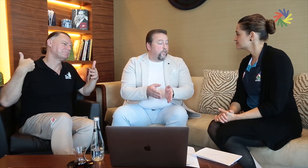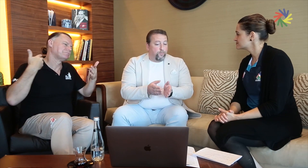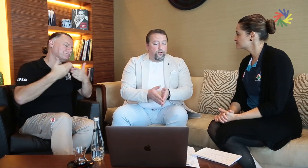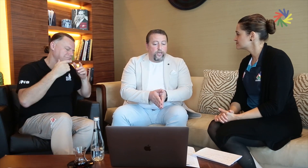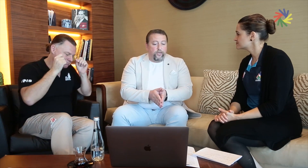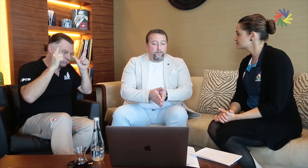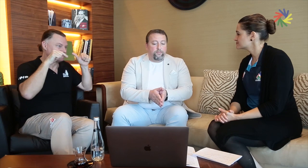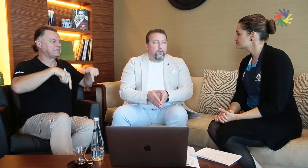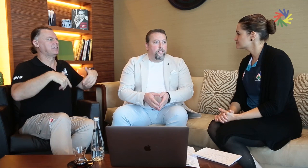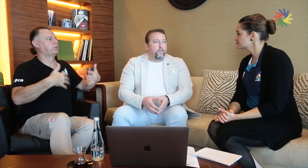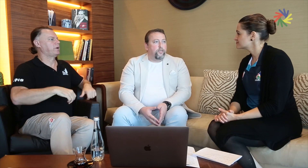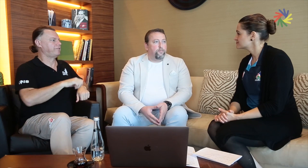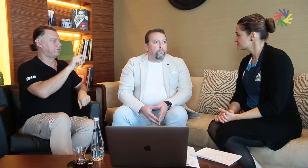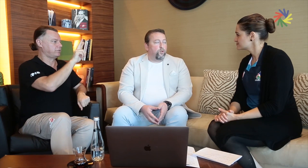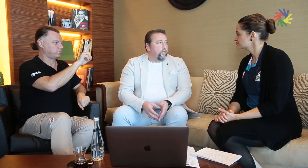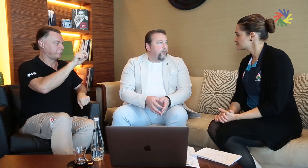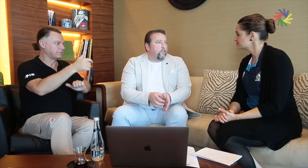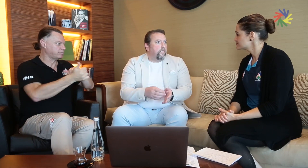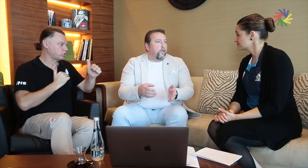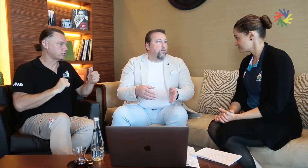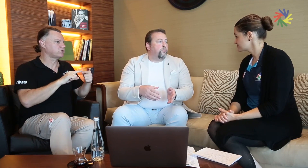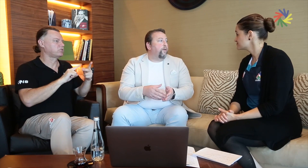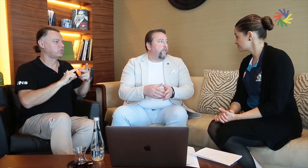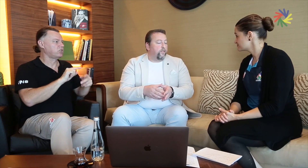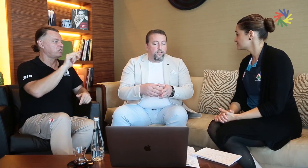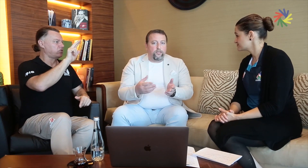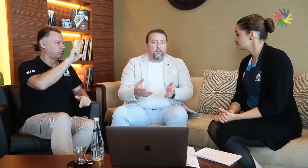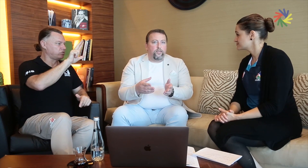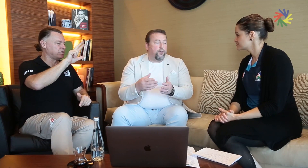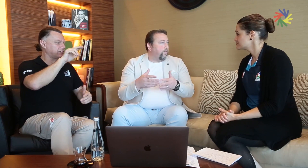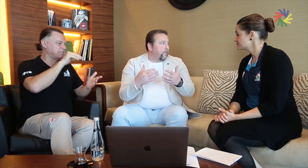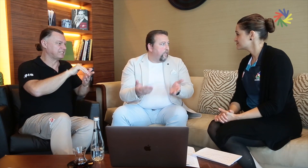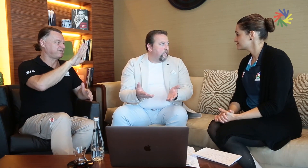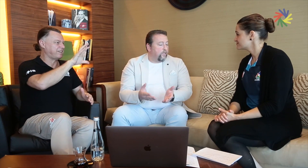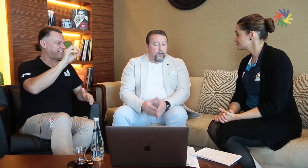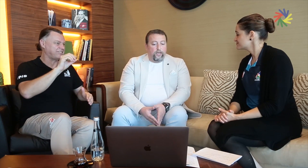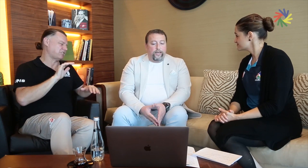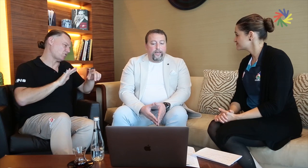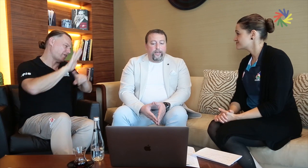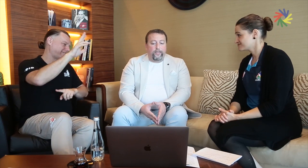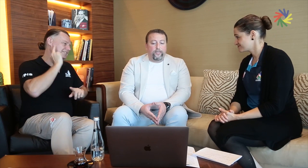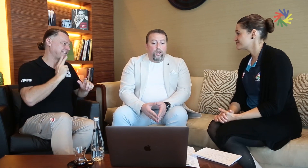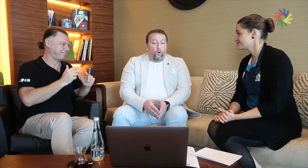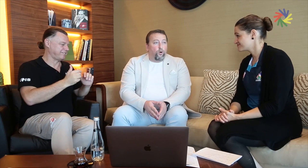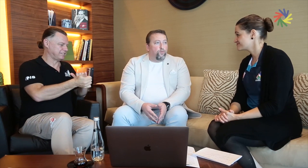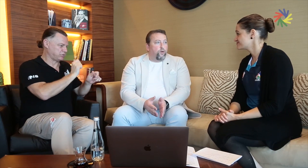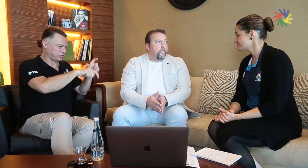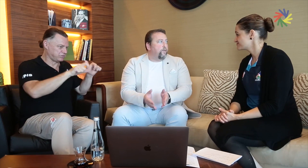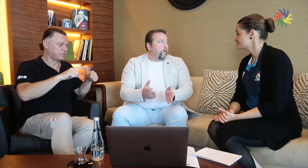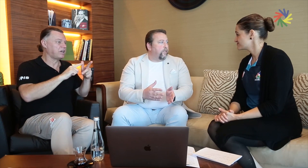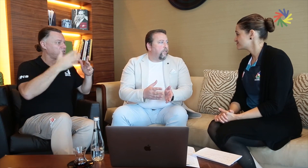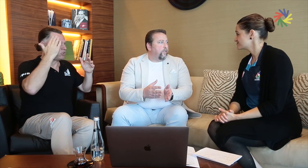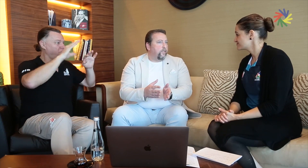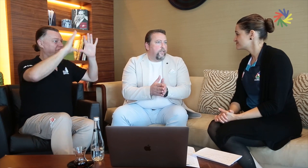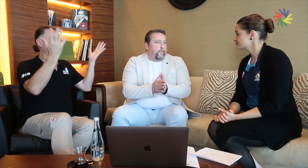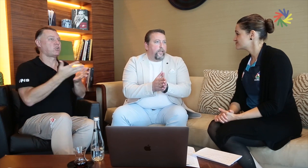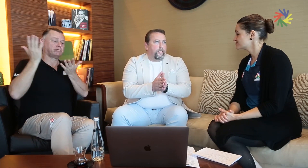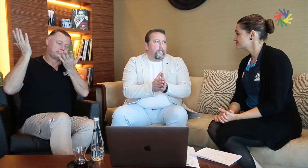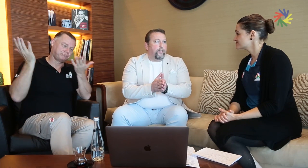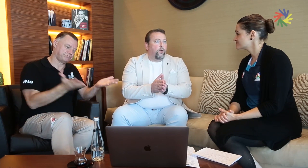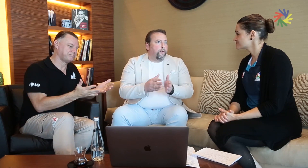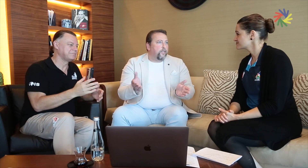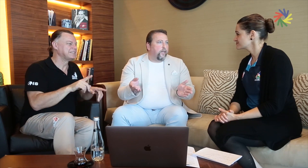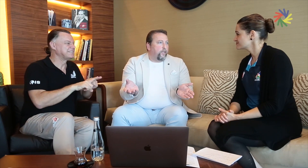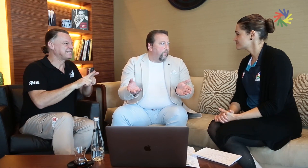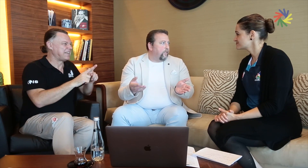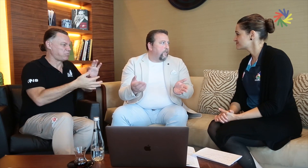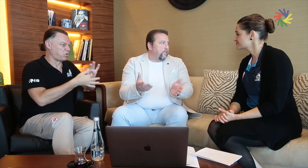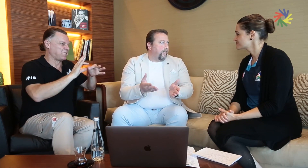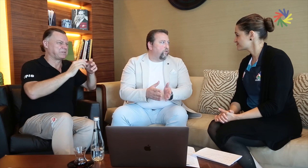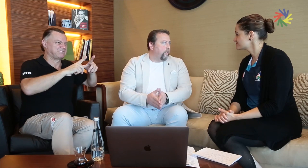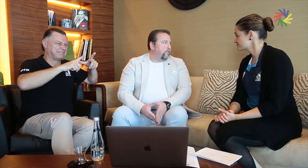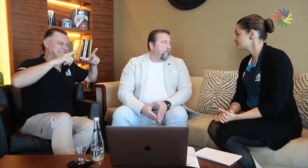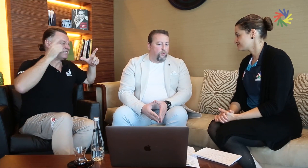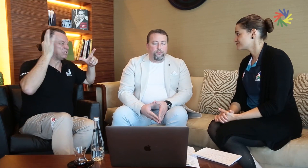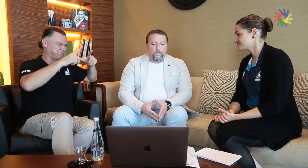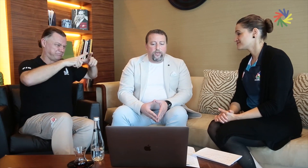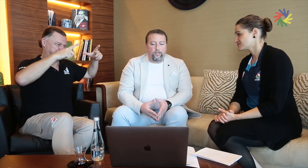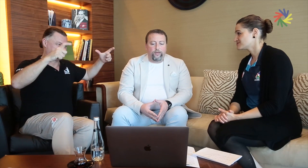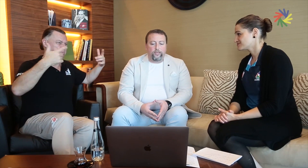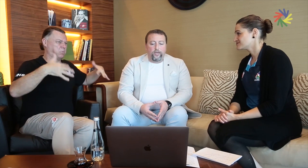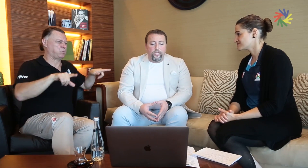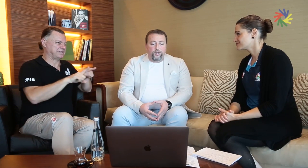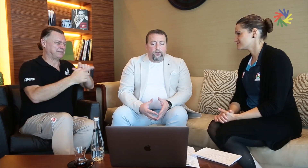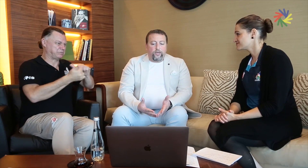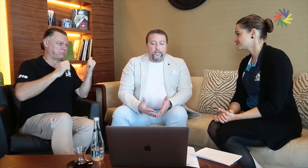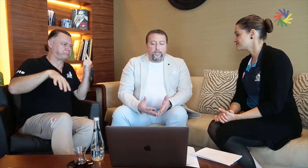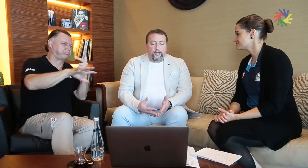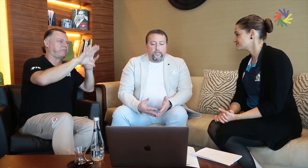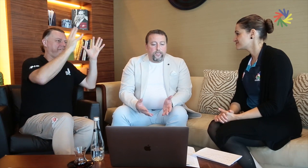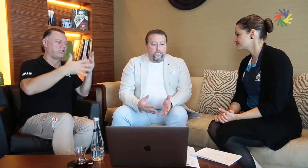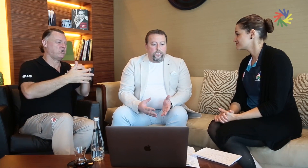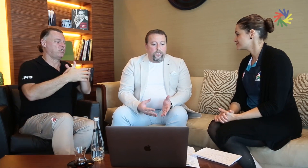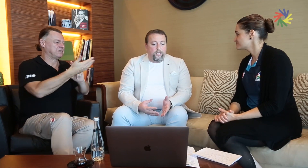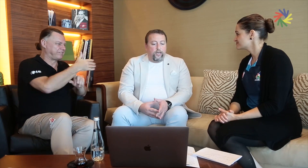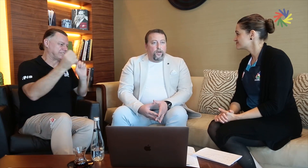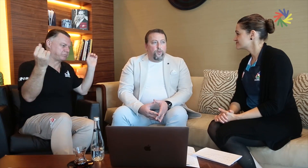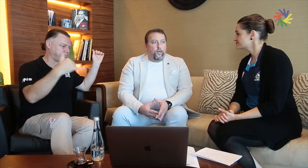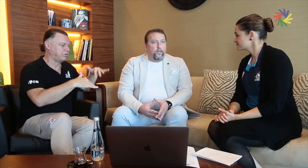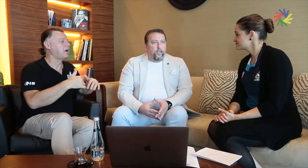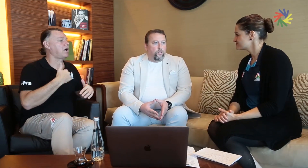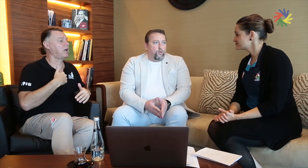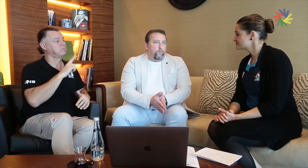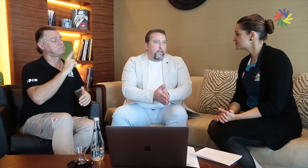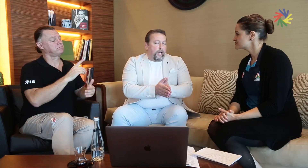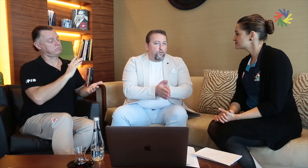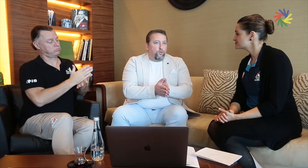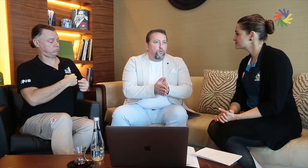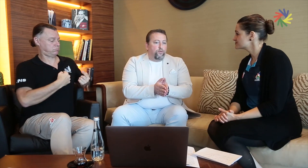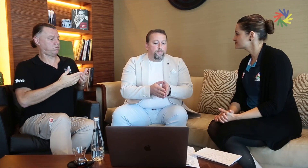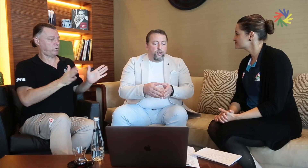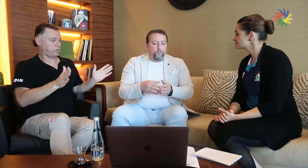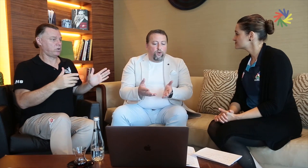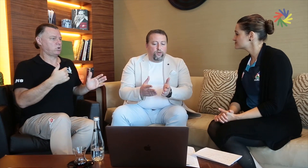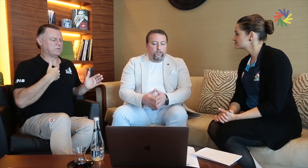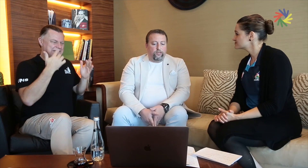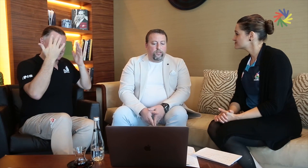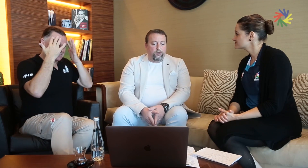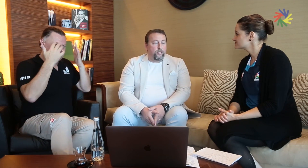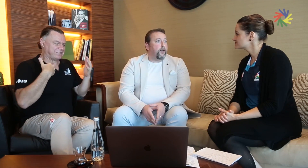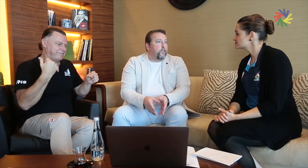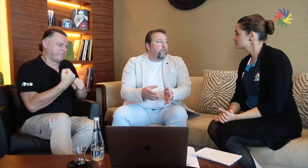Working with the deaf has been a new